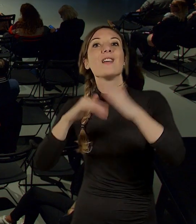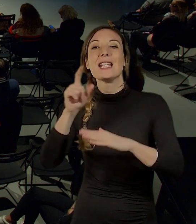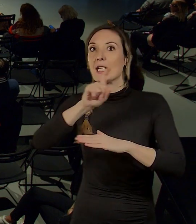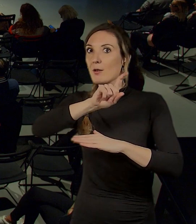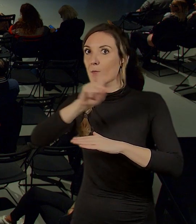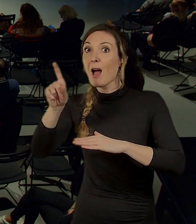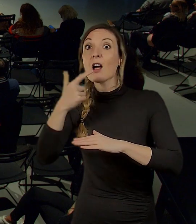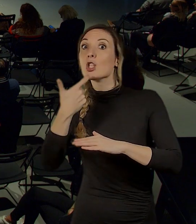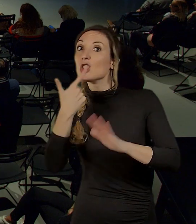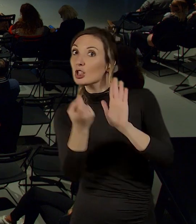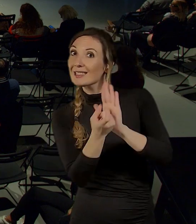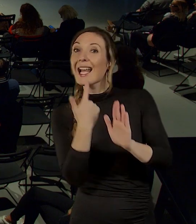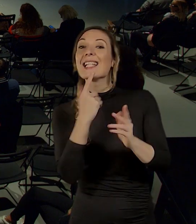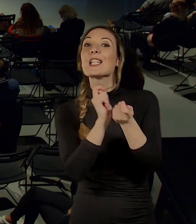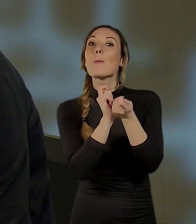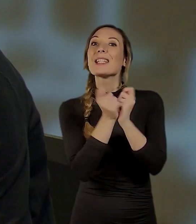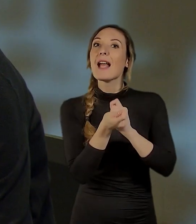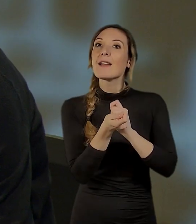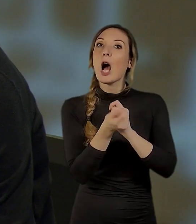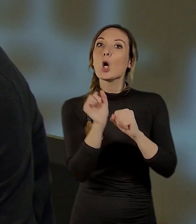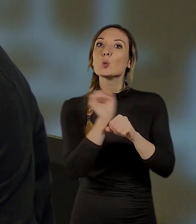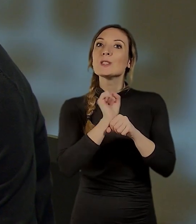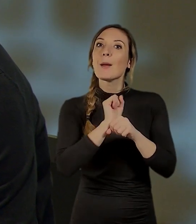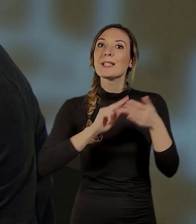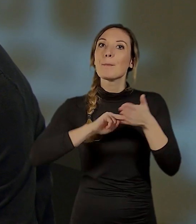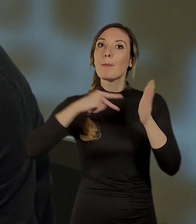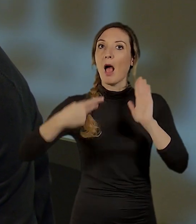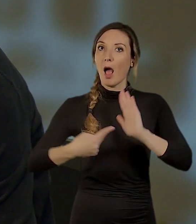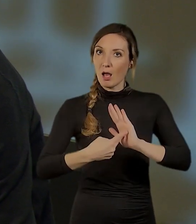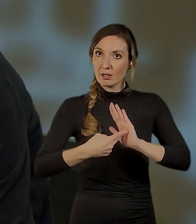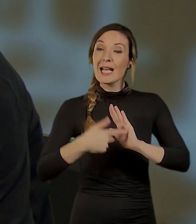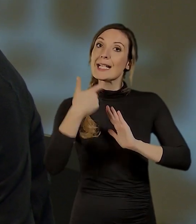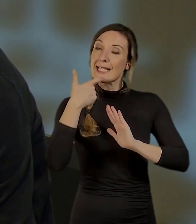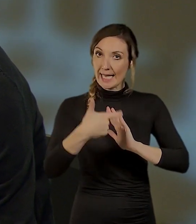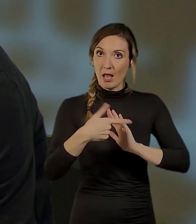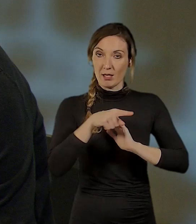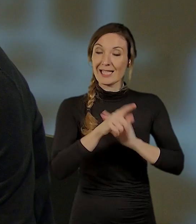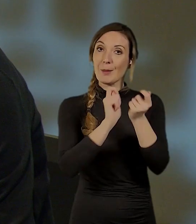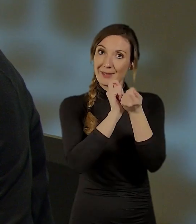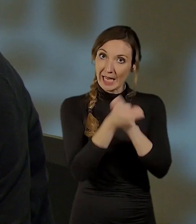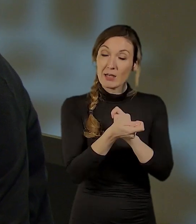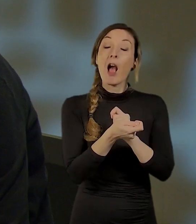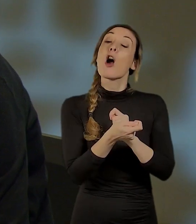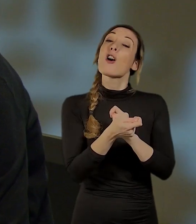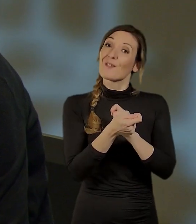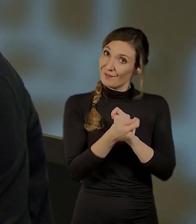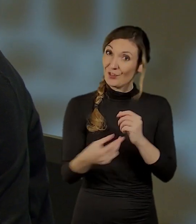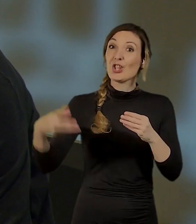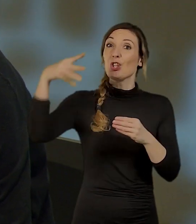I can also add that in Prague 12 it was not only about the change to the zoning plan from the beginning.